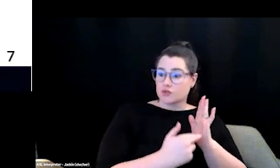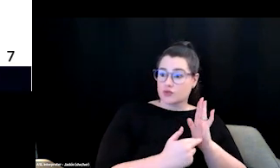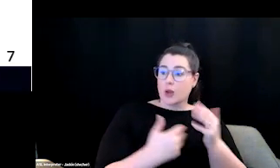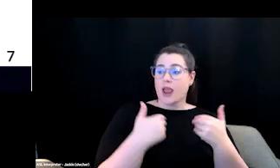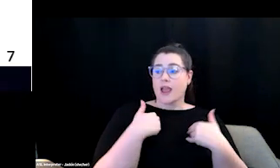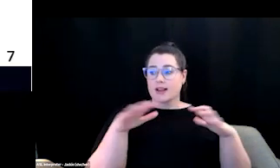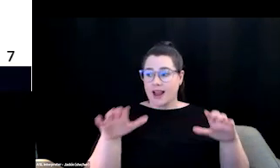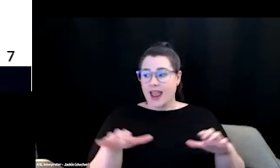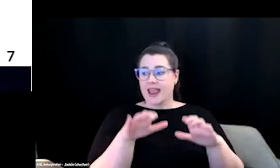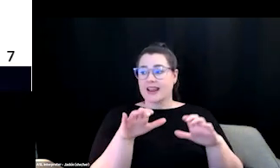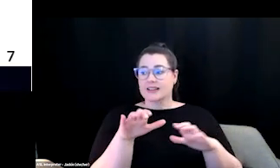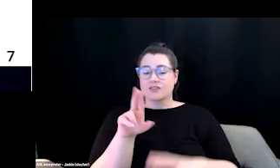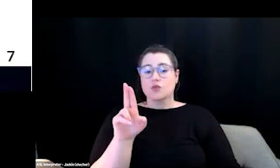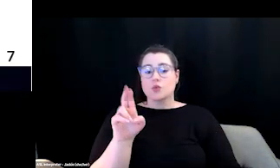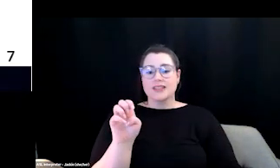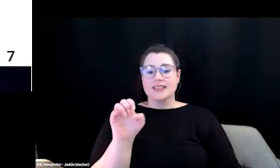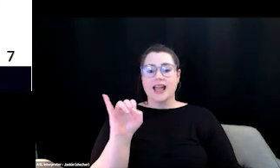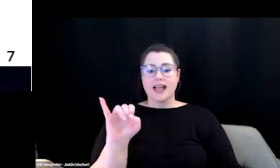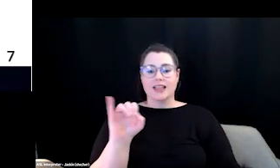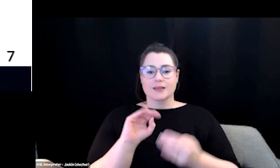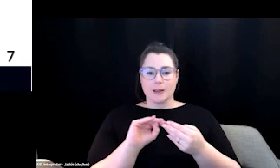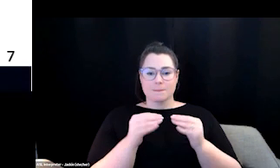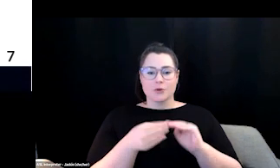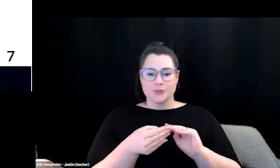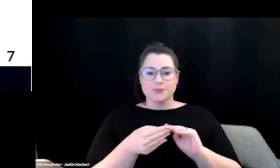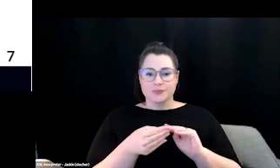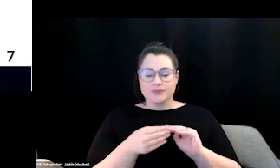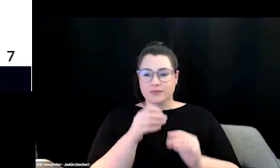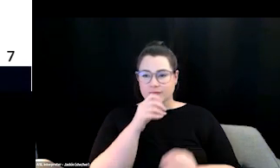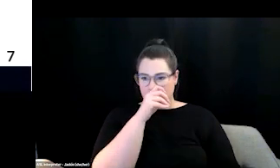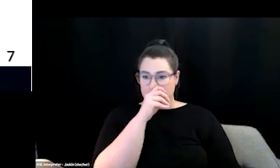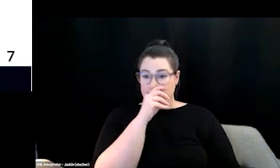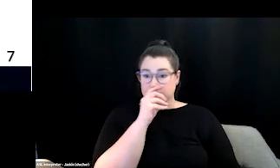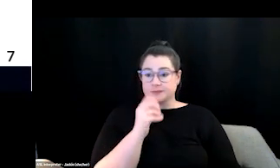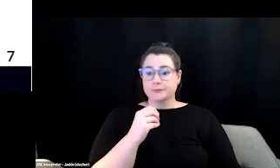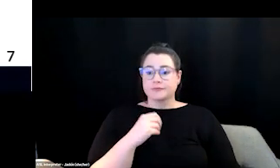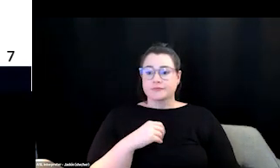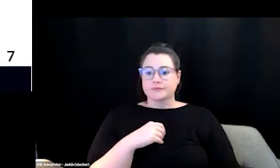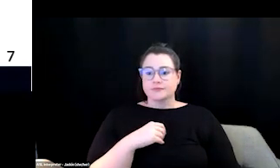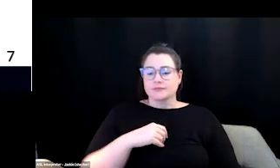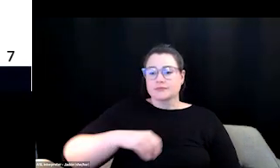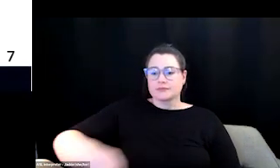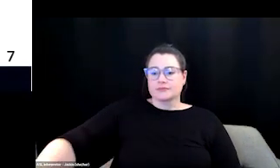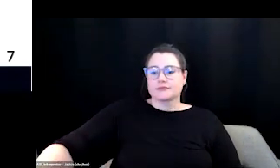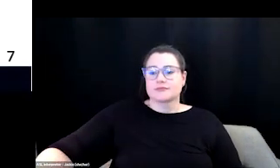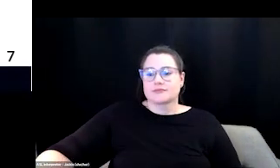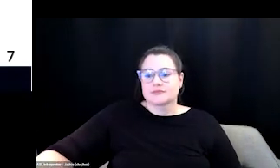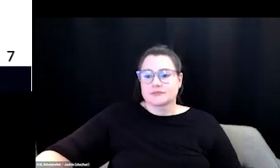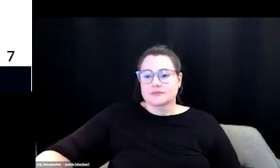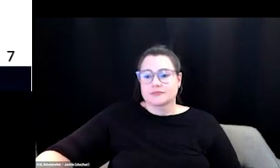So at least five weeks, I would say more, as soon as today.